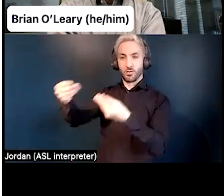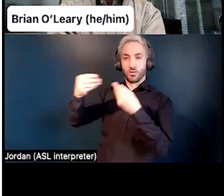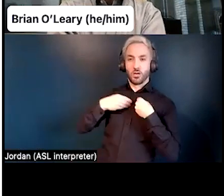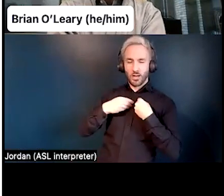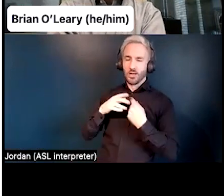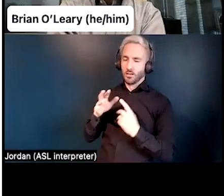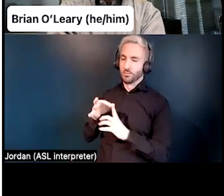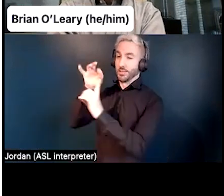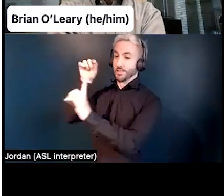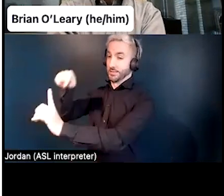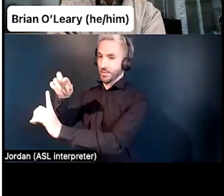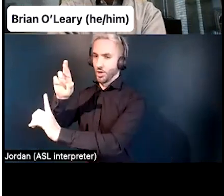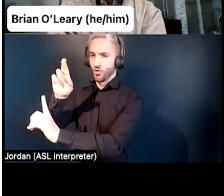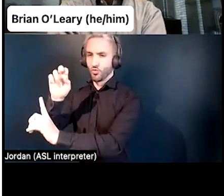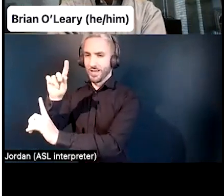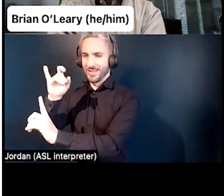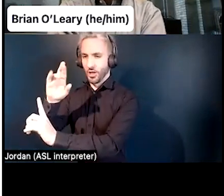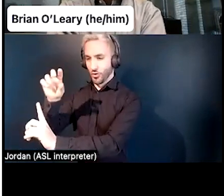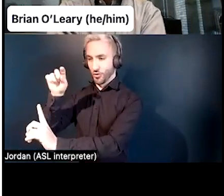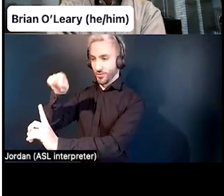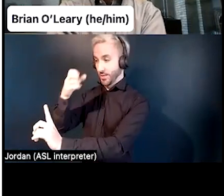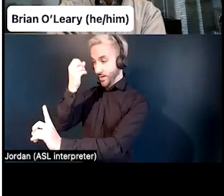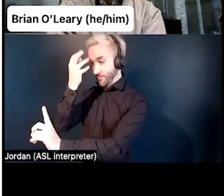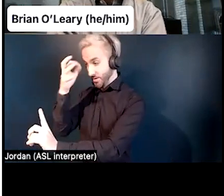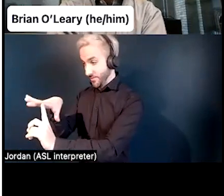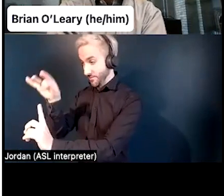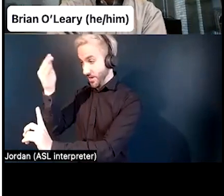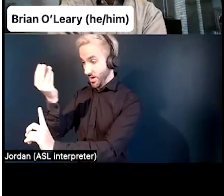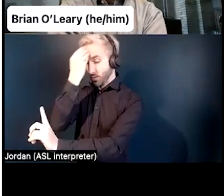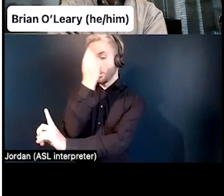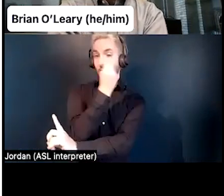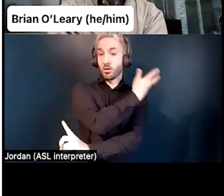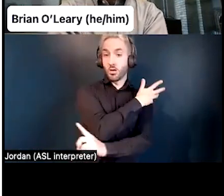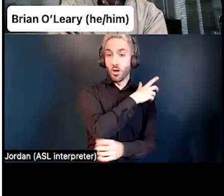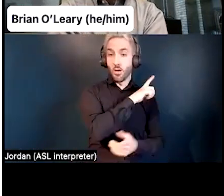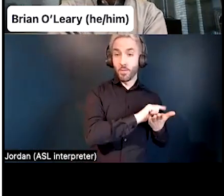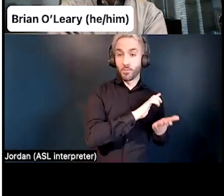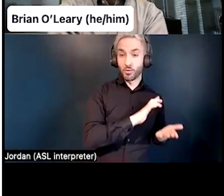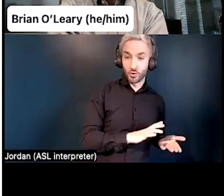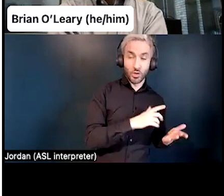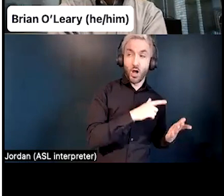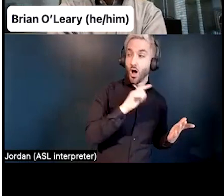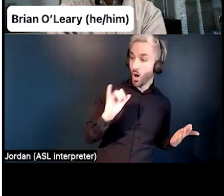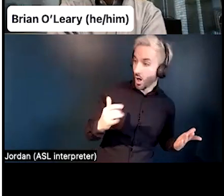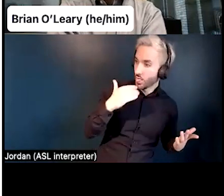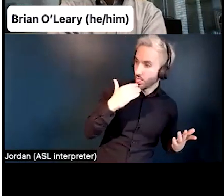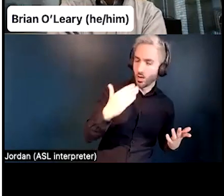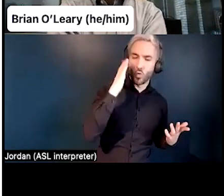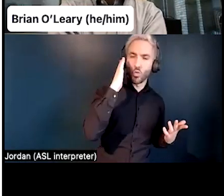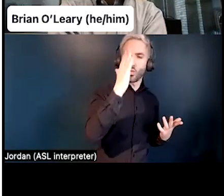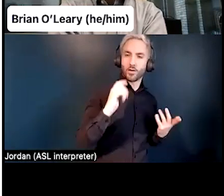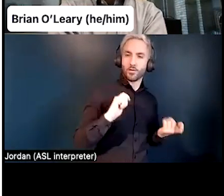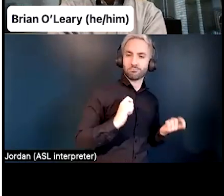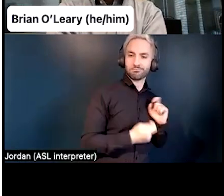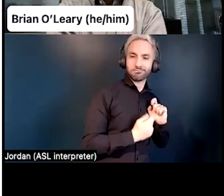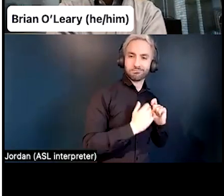information back to publishers in a way that helps them influence or change their decisions and act